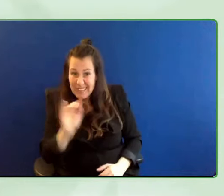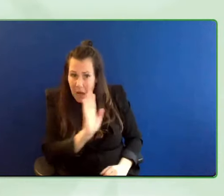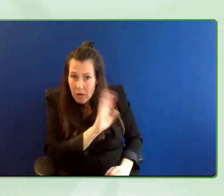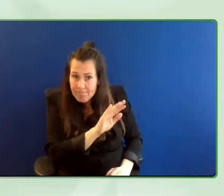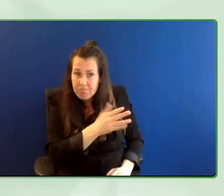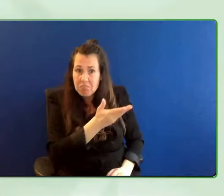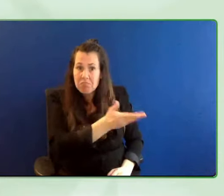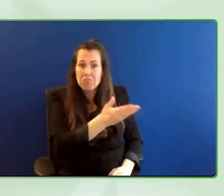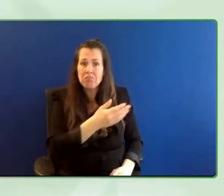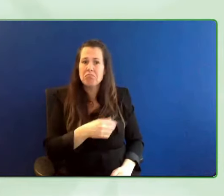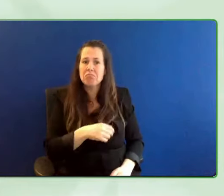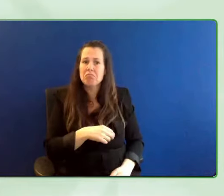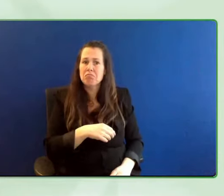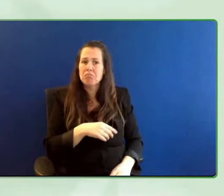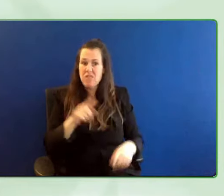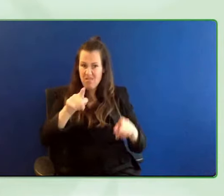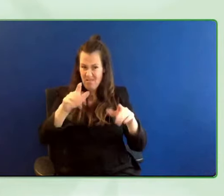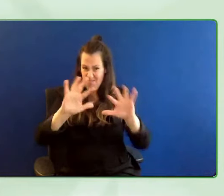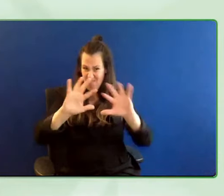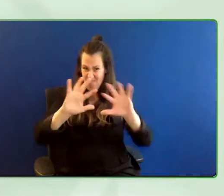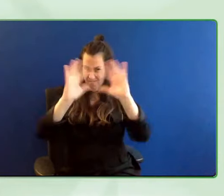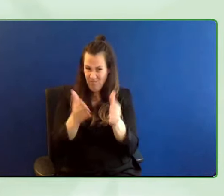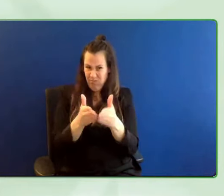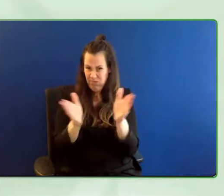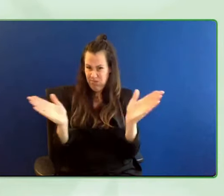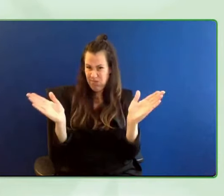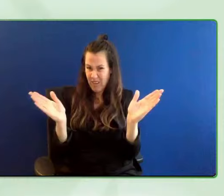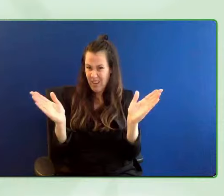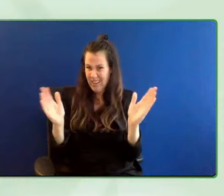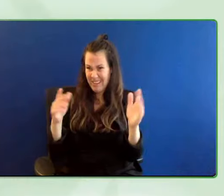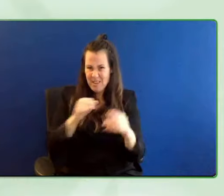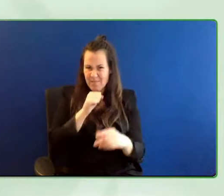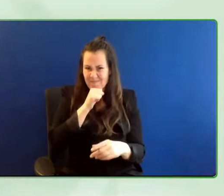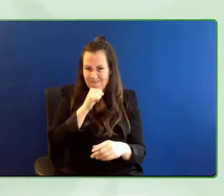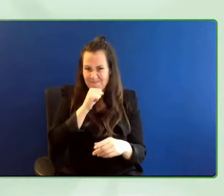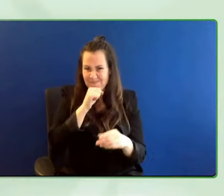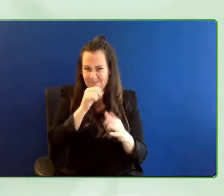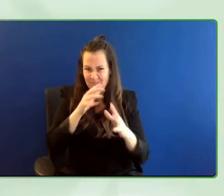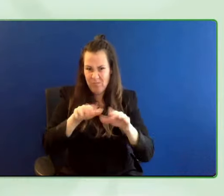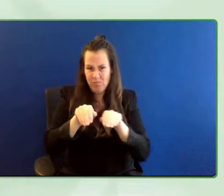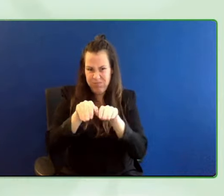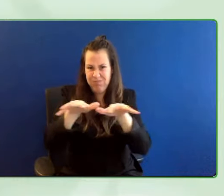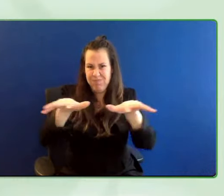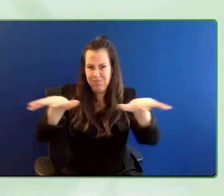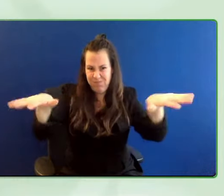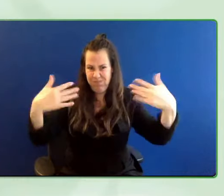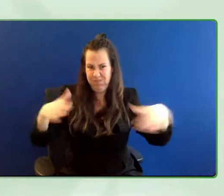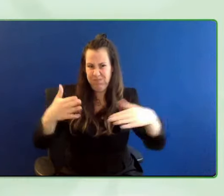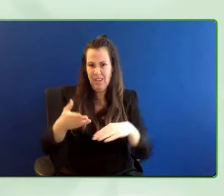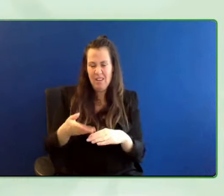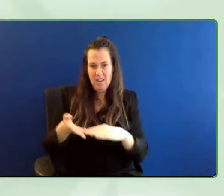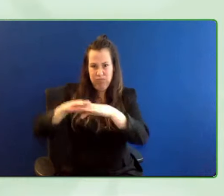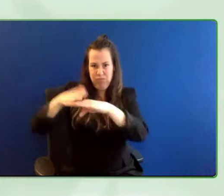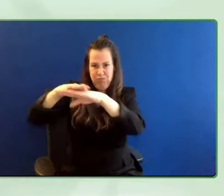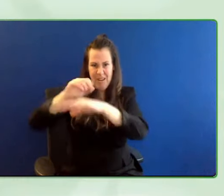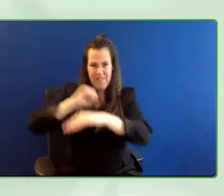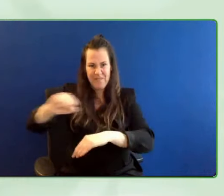How can society set themselves up for success while ensuring they protect the well-being of the caregivers?